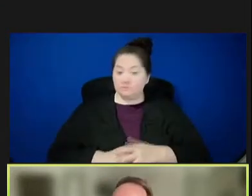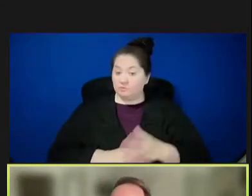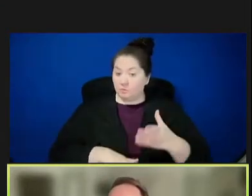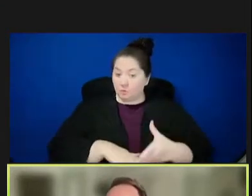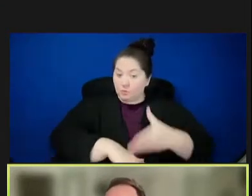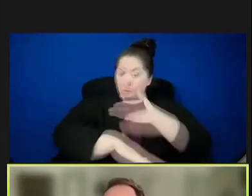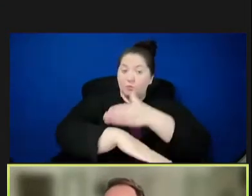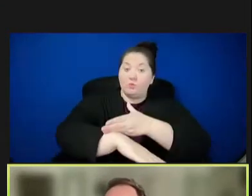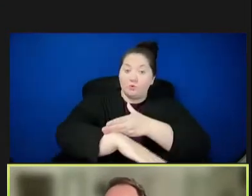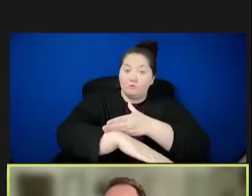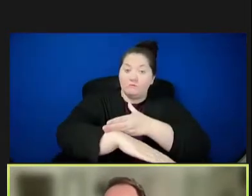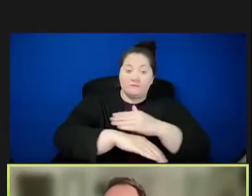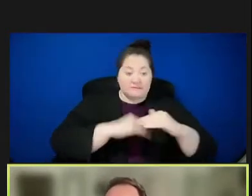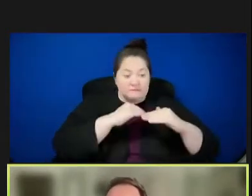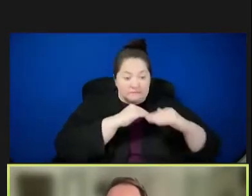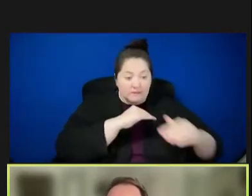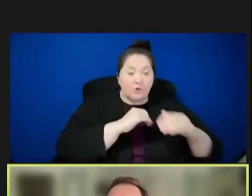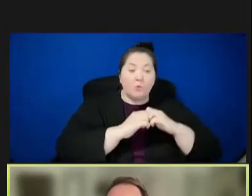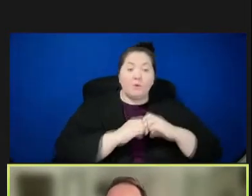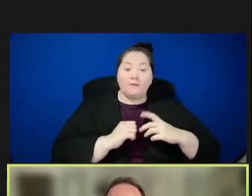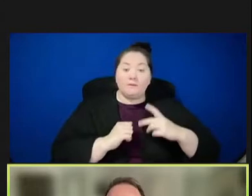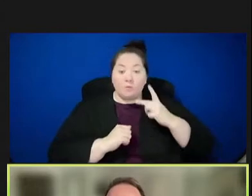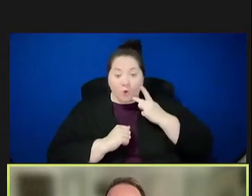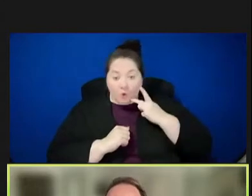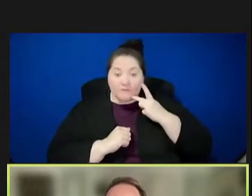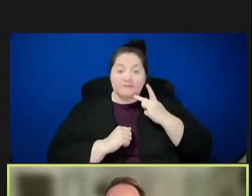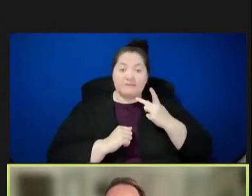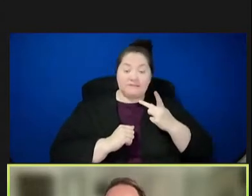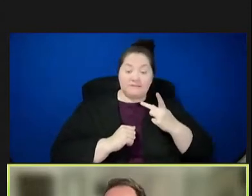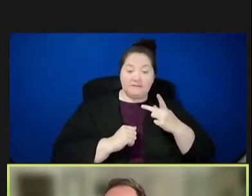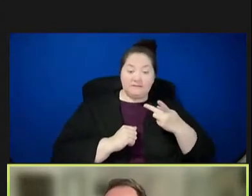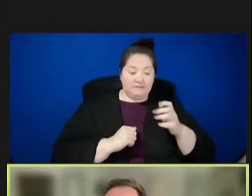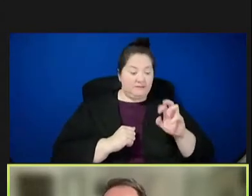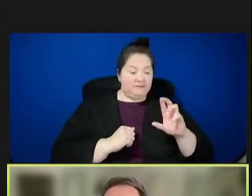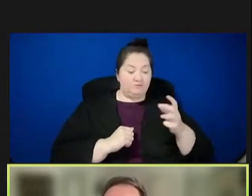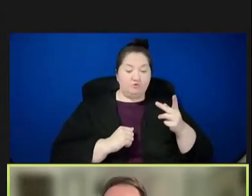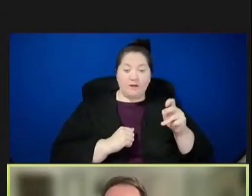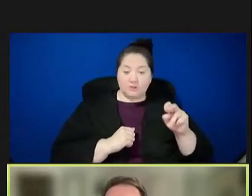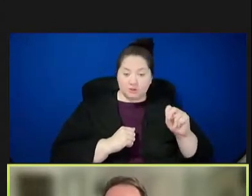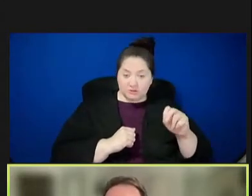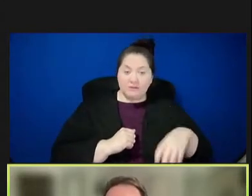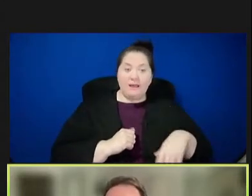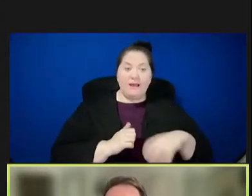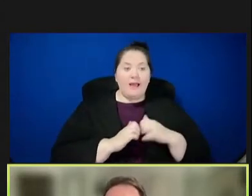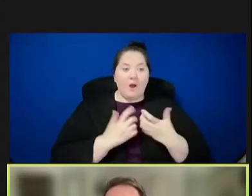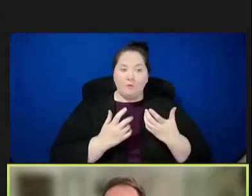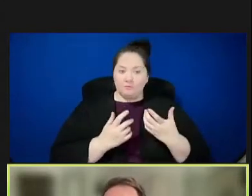stability of protein expression for mRNA by applying a computational approach which was